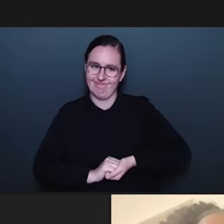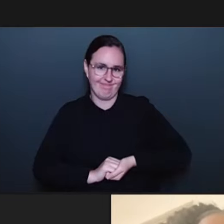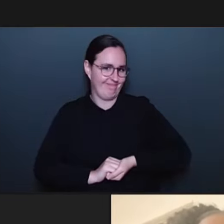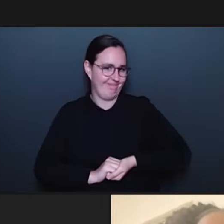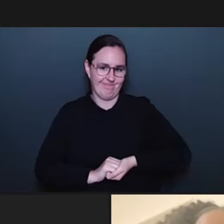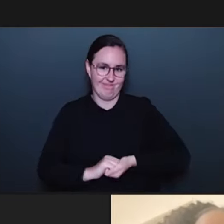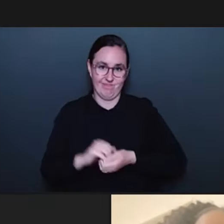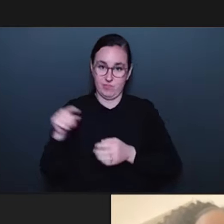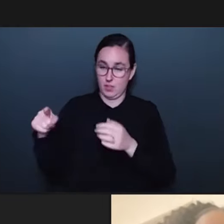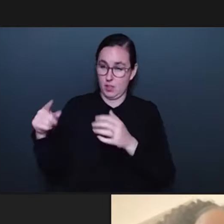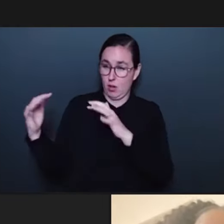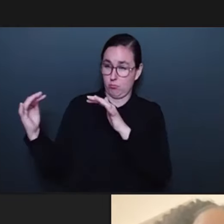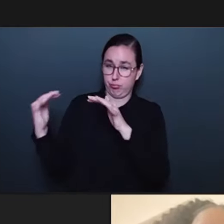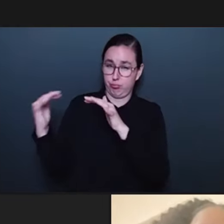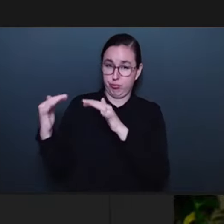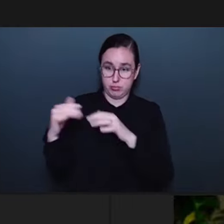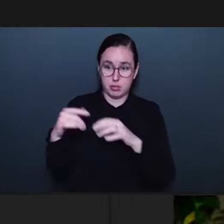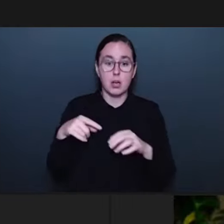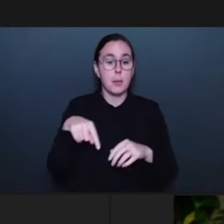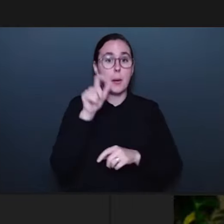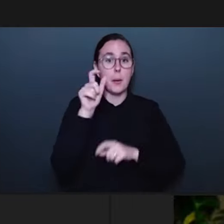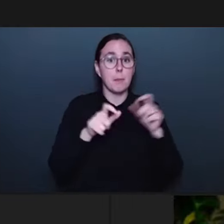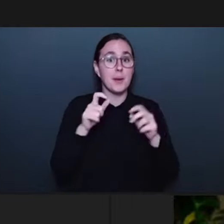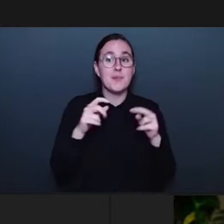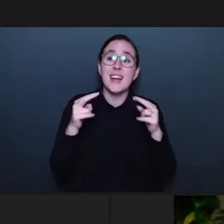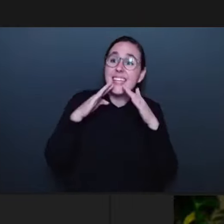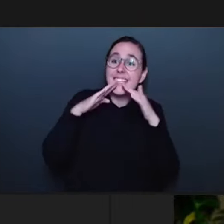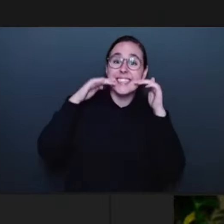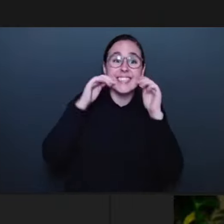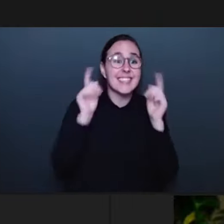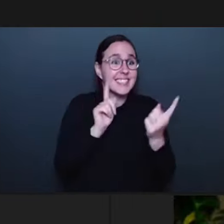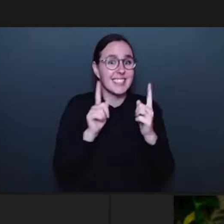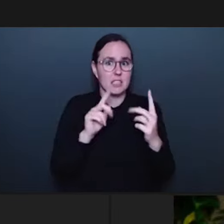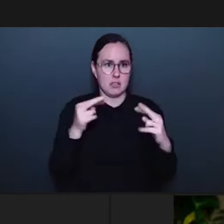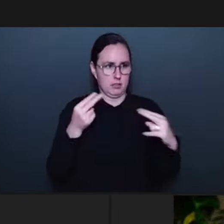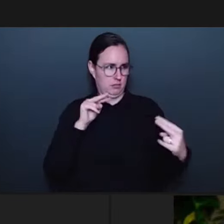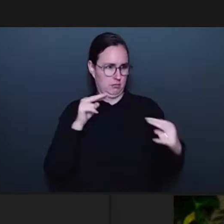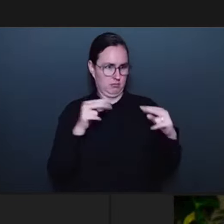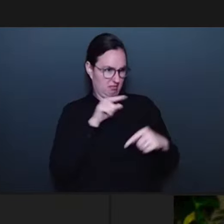between communities, between ethnic groups, between pastoralists and farmers,